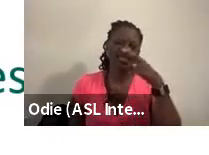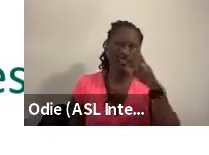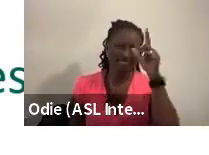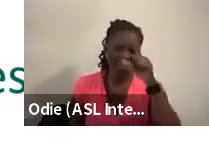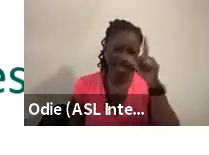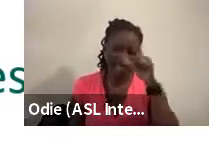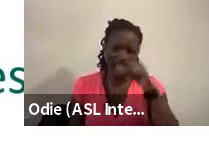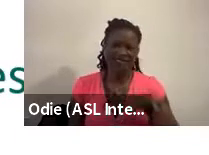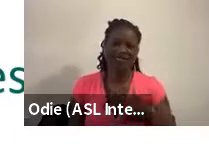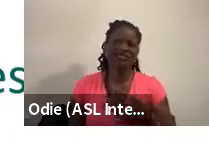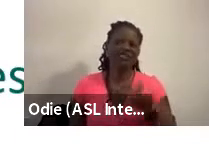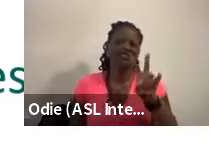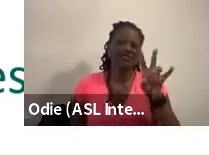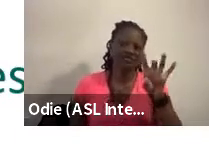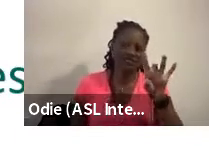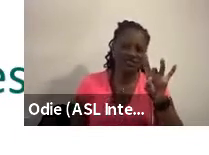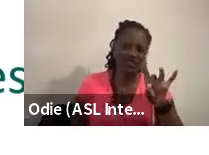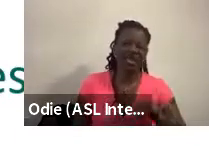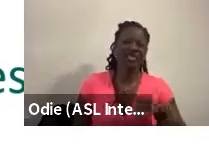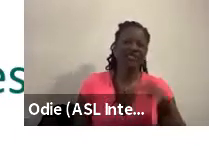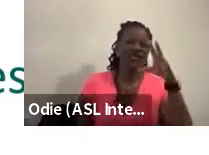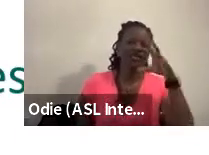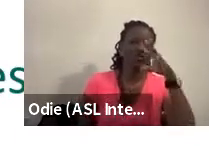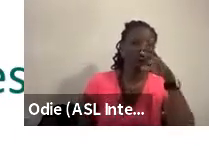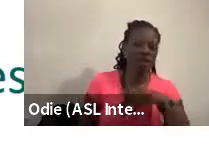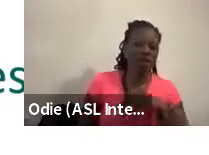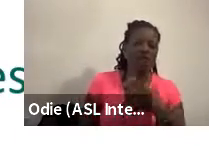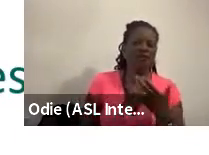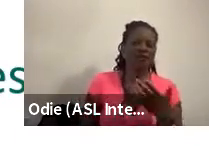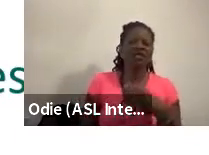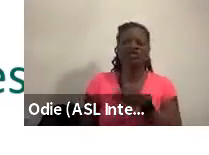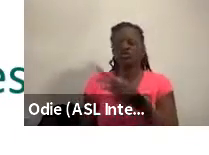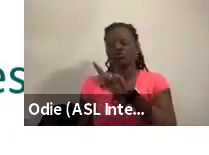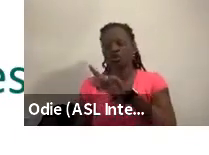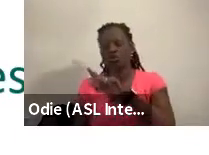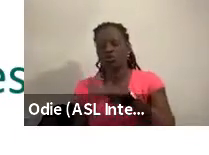Four thousand indicated income between twenty four percent, indicating income